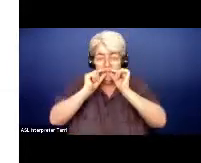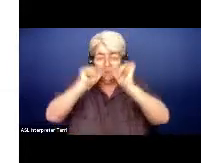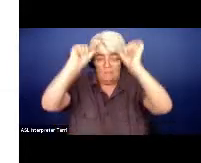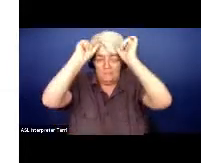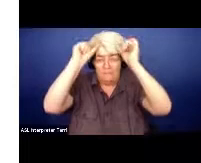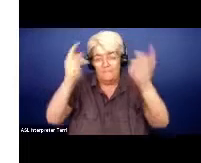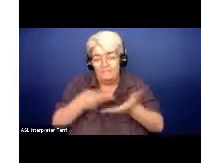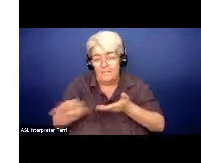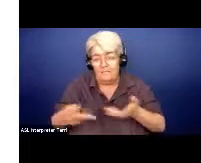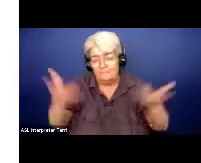well. I have on a